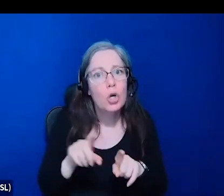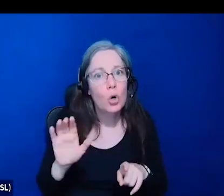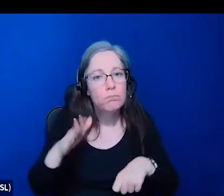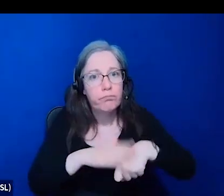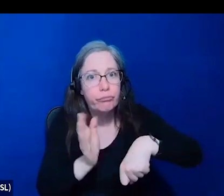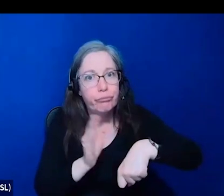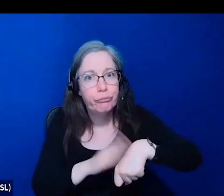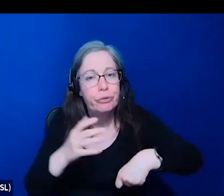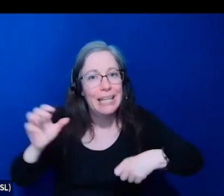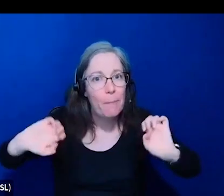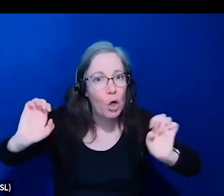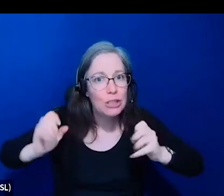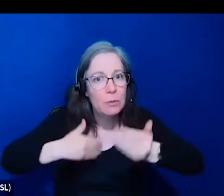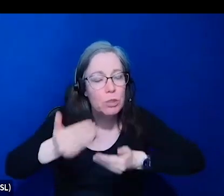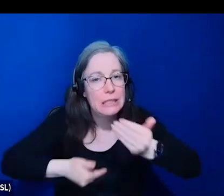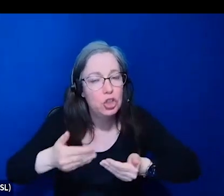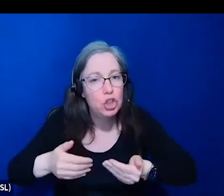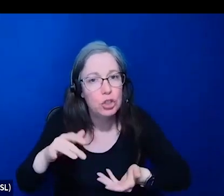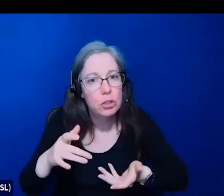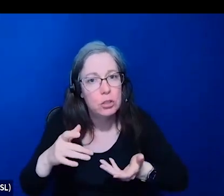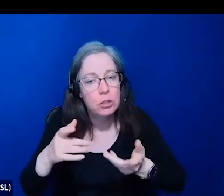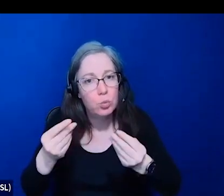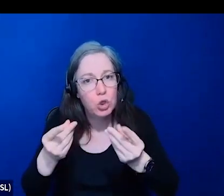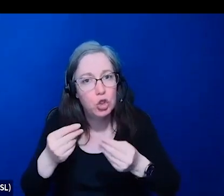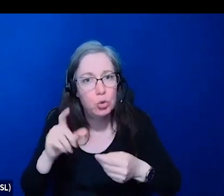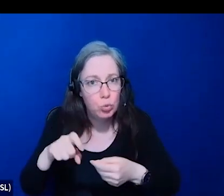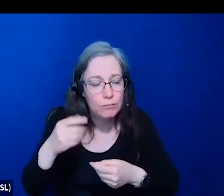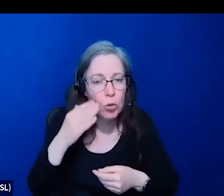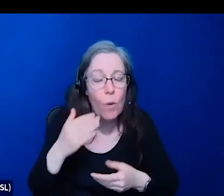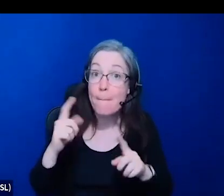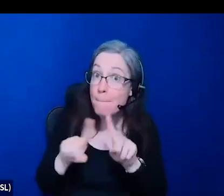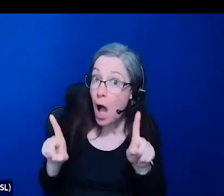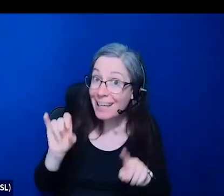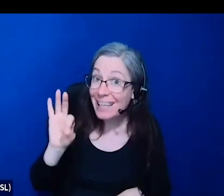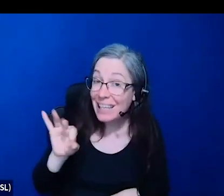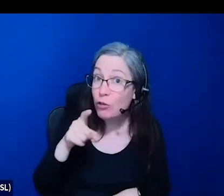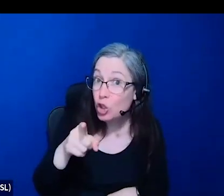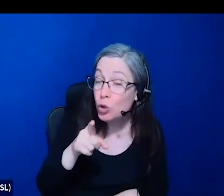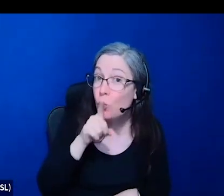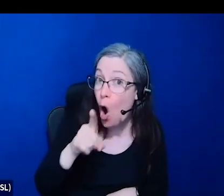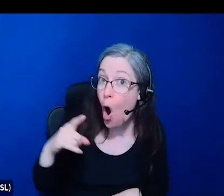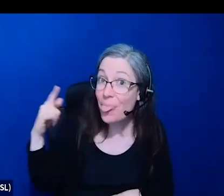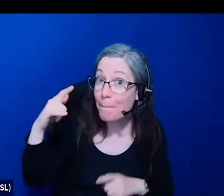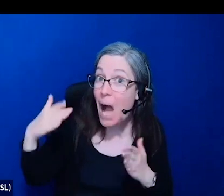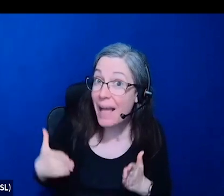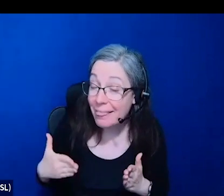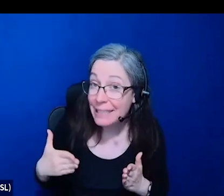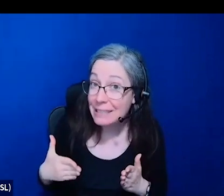you might want to do during launch and re-entry also. If you are the pilot, or if you are the co-pilot, then your access issues are going